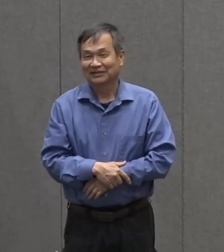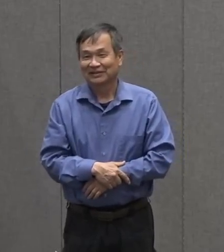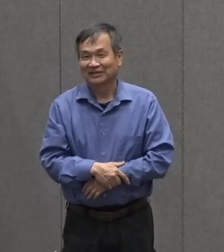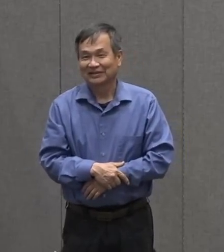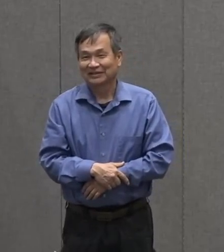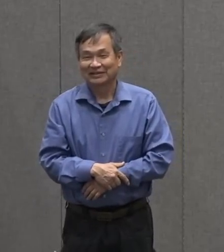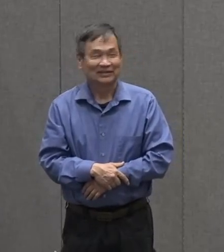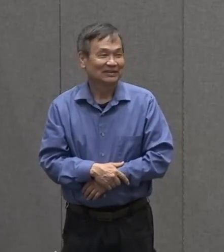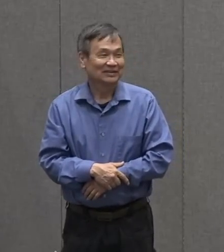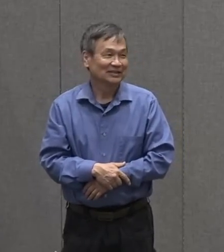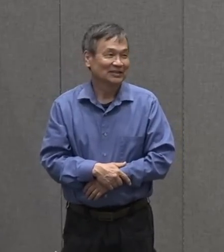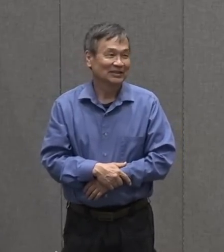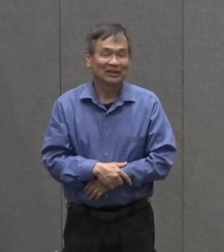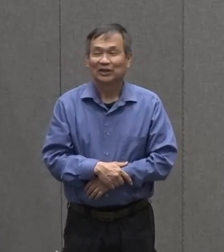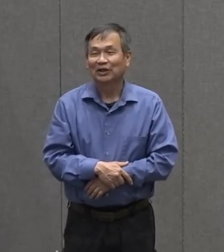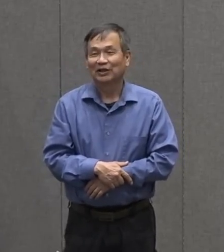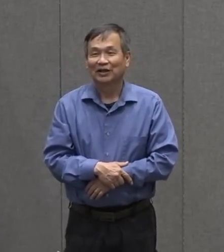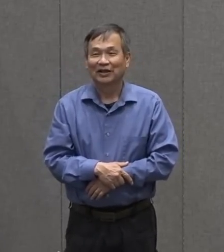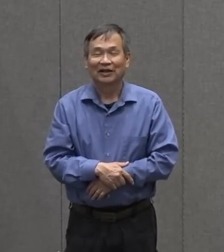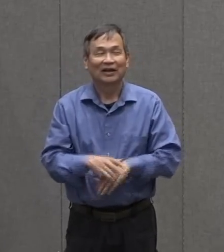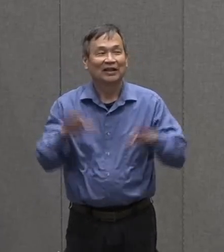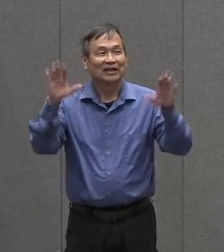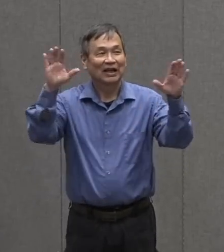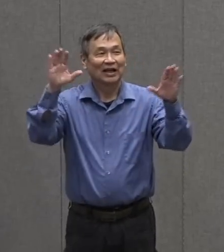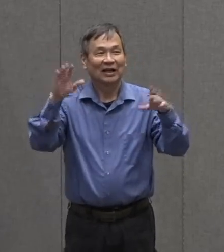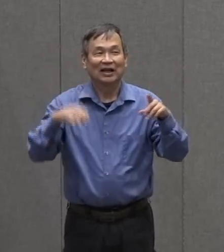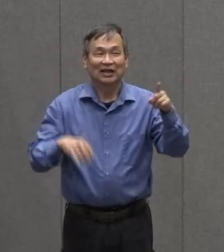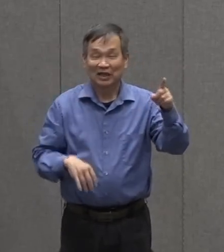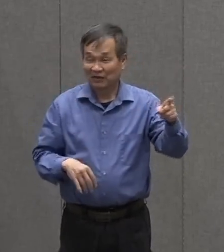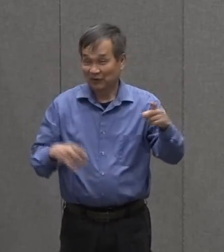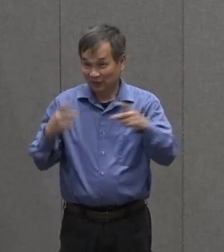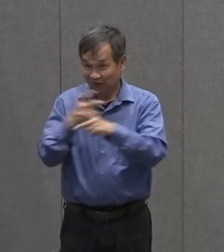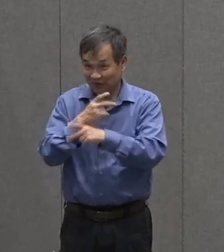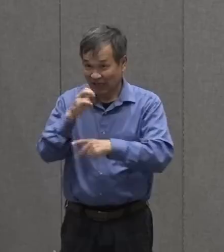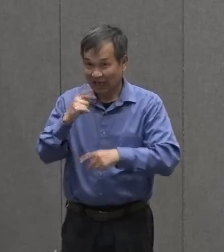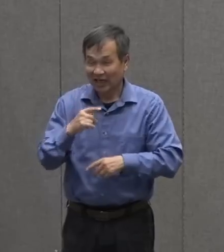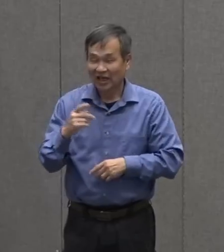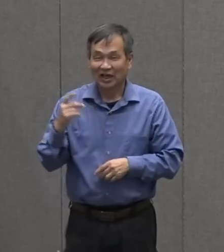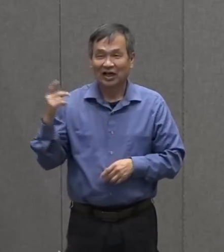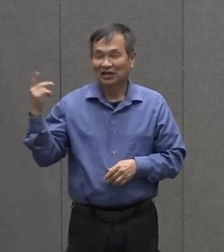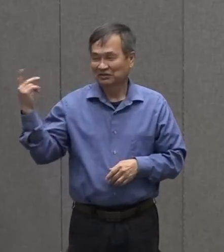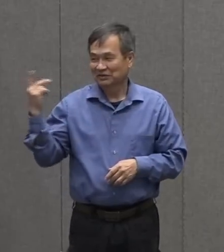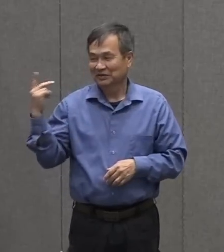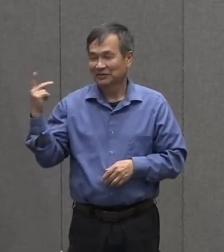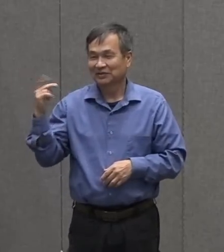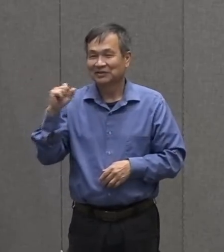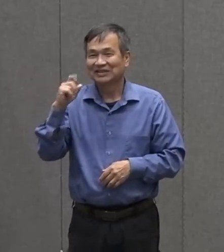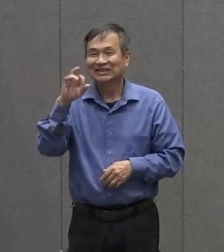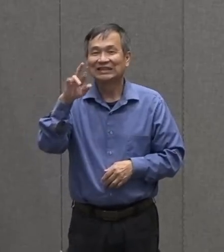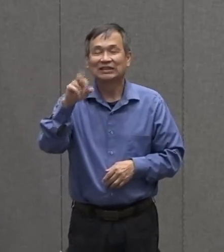You get a virtual air ten. If you guys haven't figured it out, Mrs. Sears and I are very competitive.